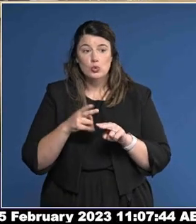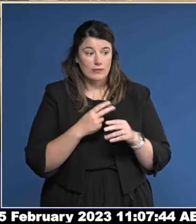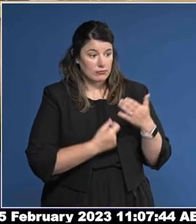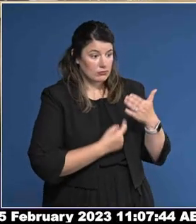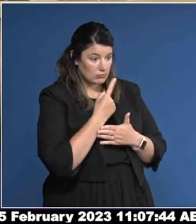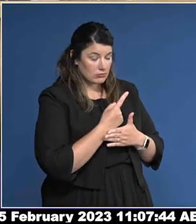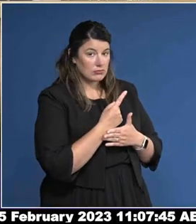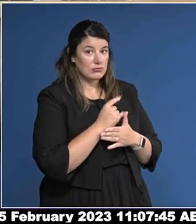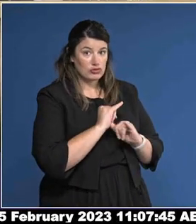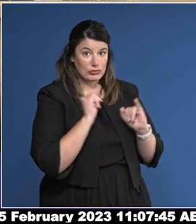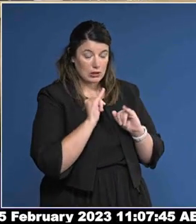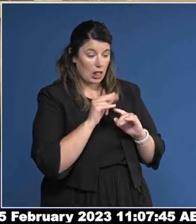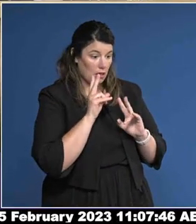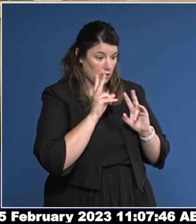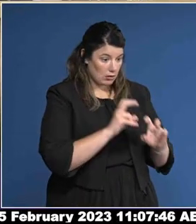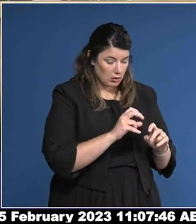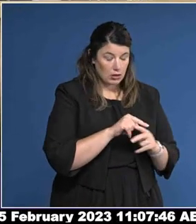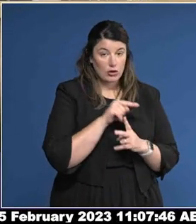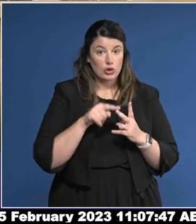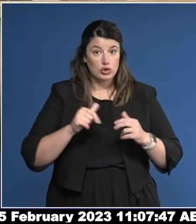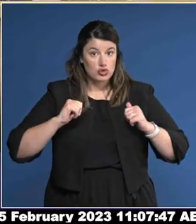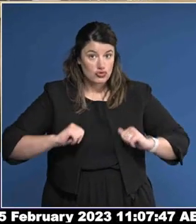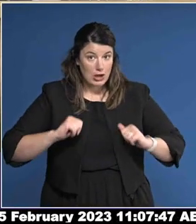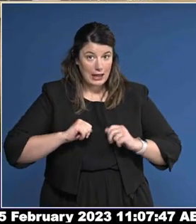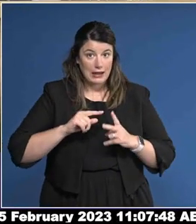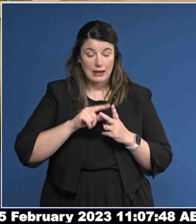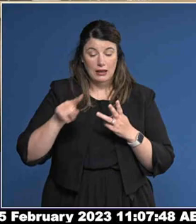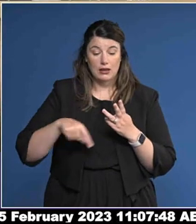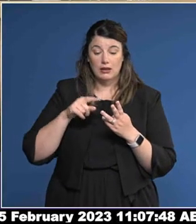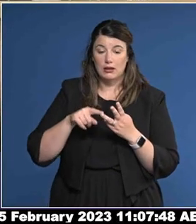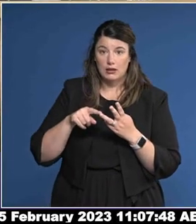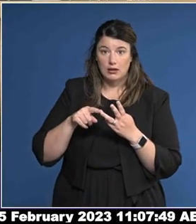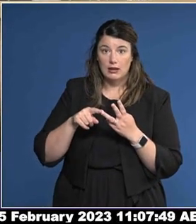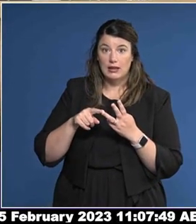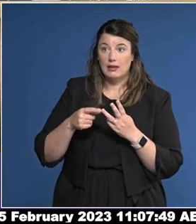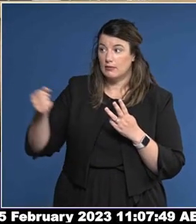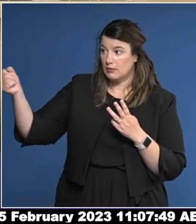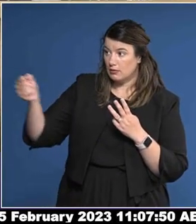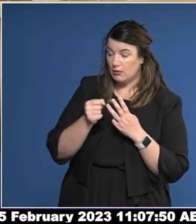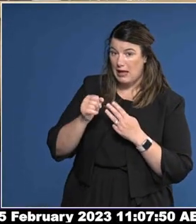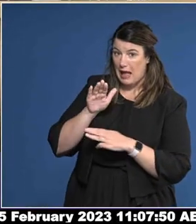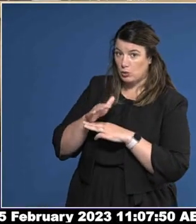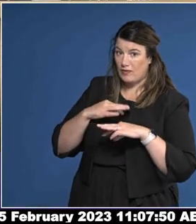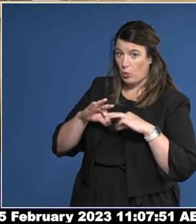investigation training, the appointment of external investigators that are qualified to